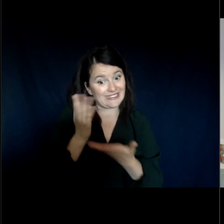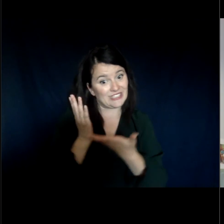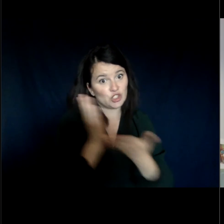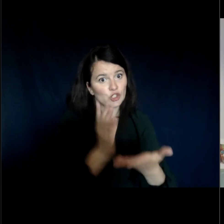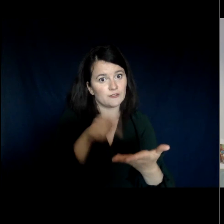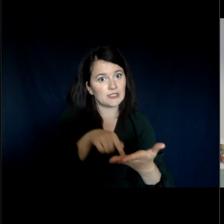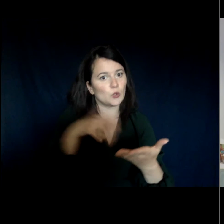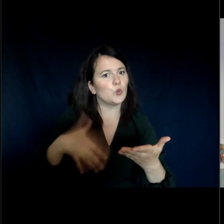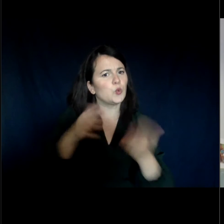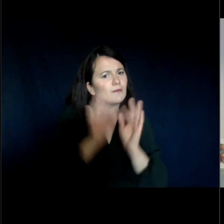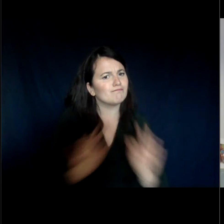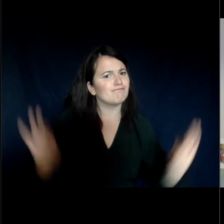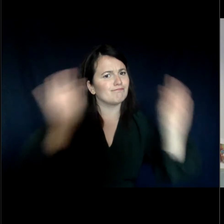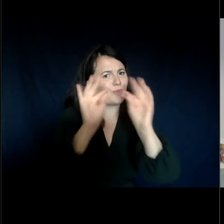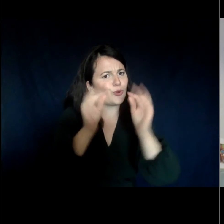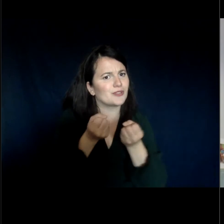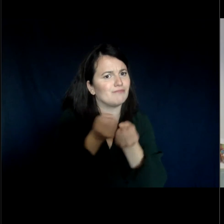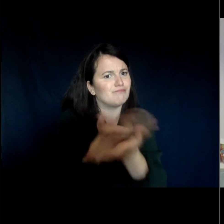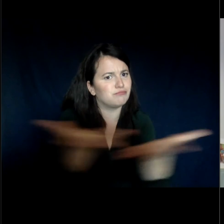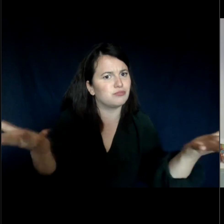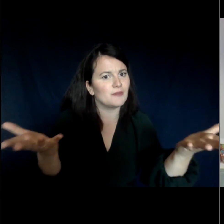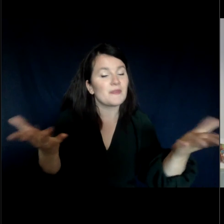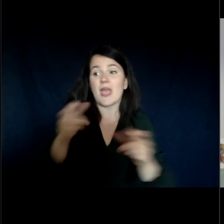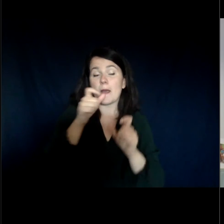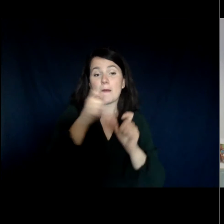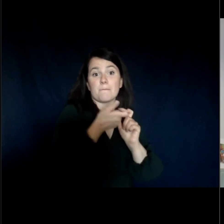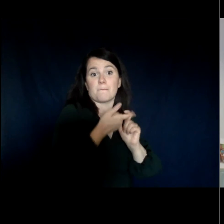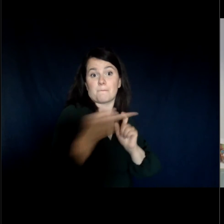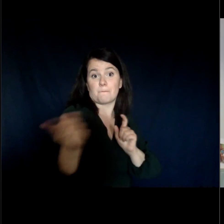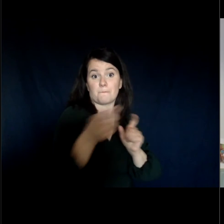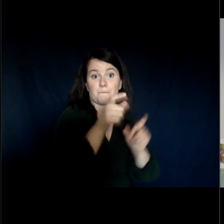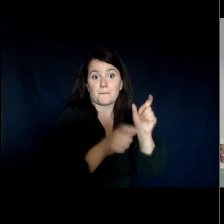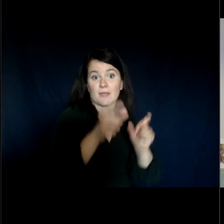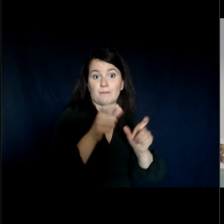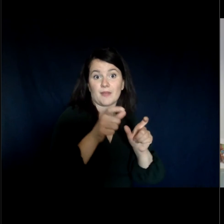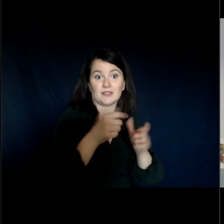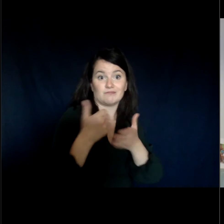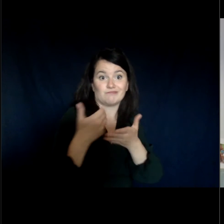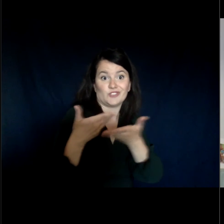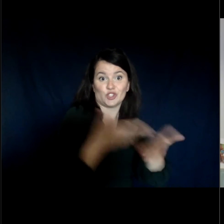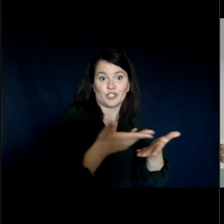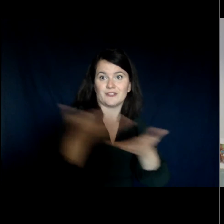from people supported by the services is that this essential support can